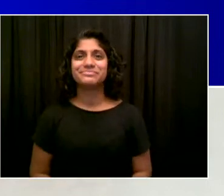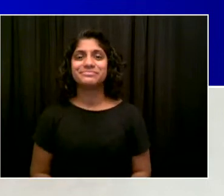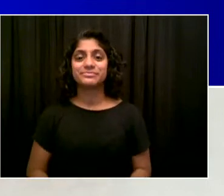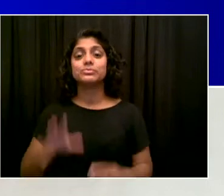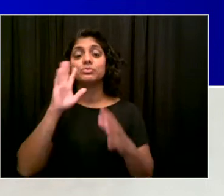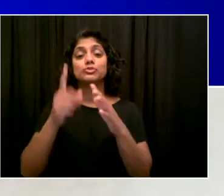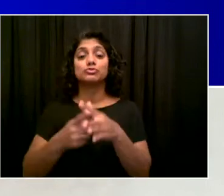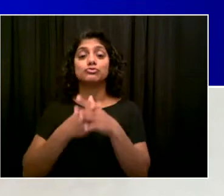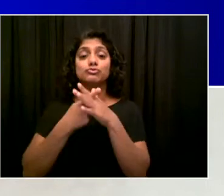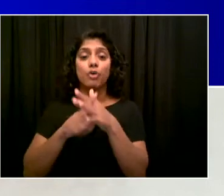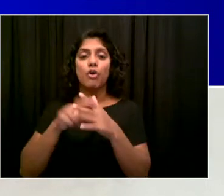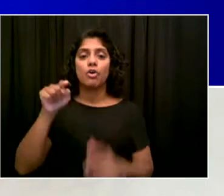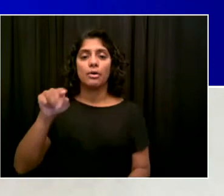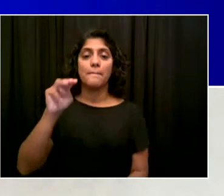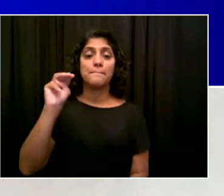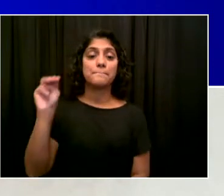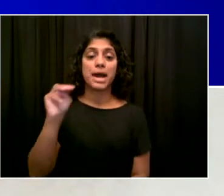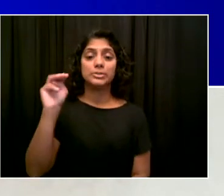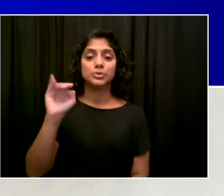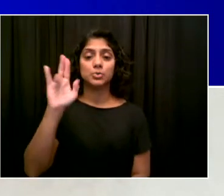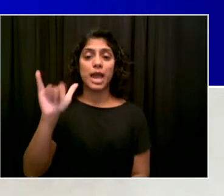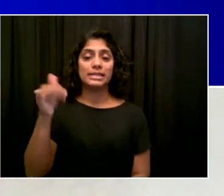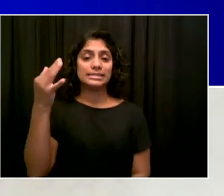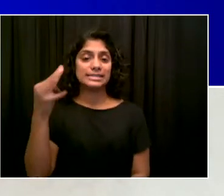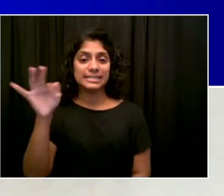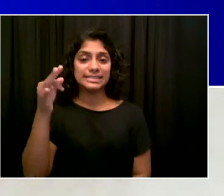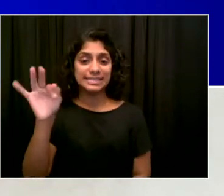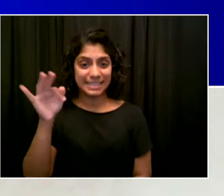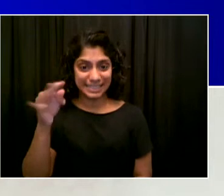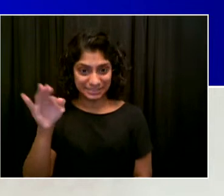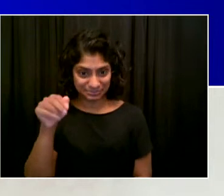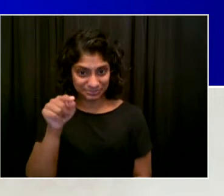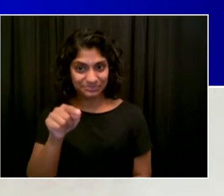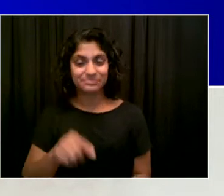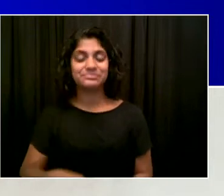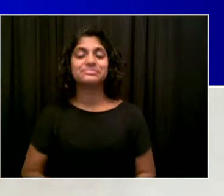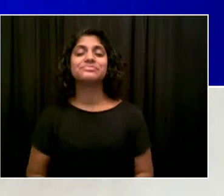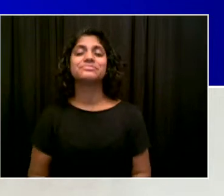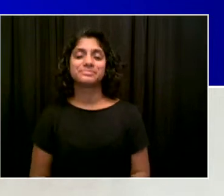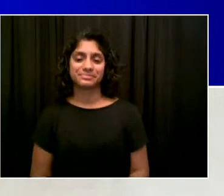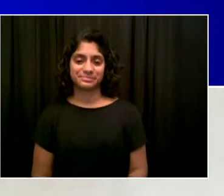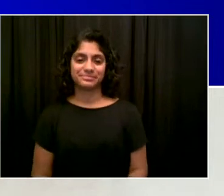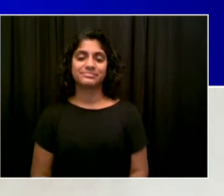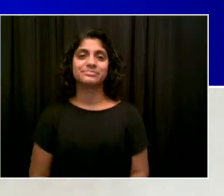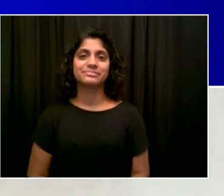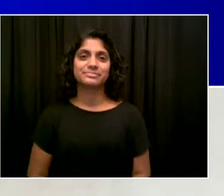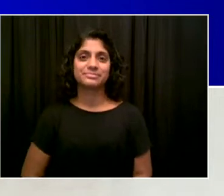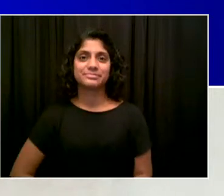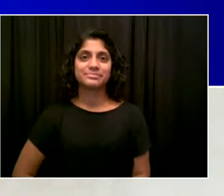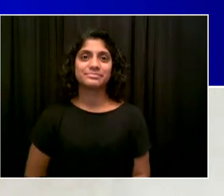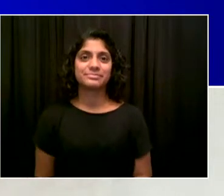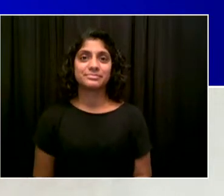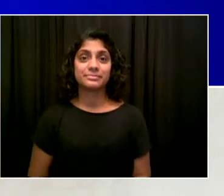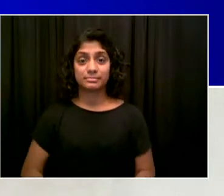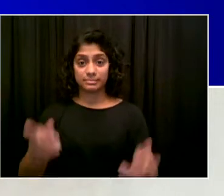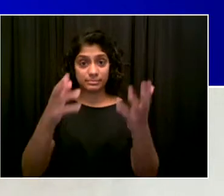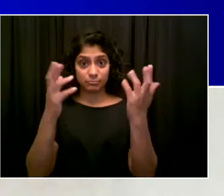YORK CITY OPENING AGAIN AS EARLY AS THIS COMING MONDAY,